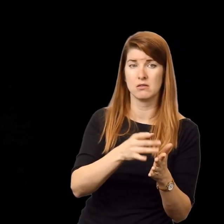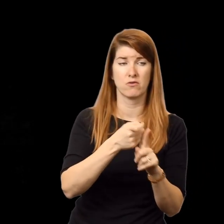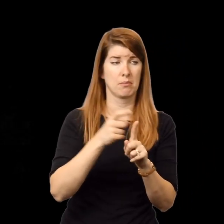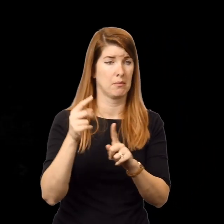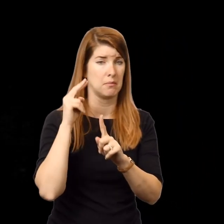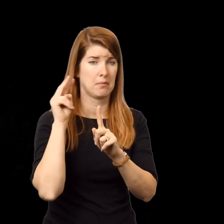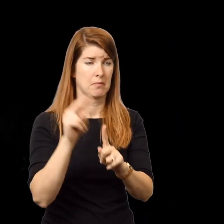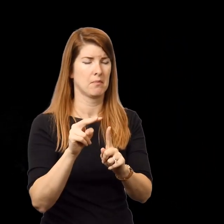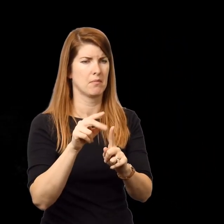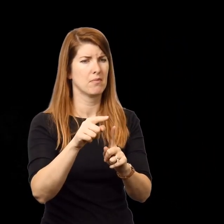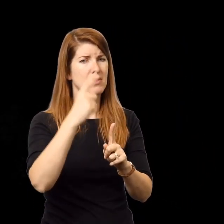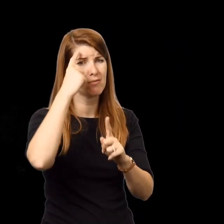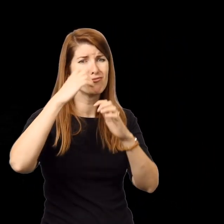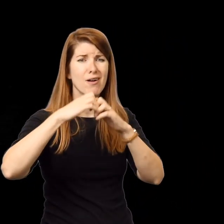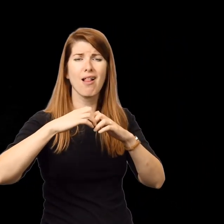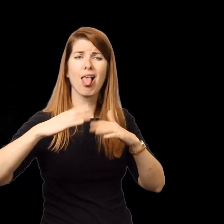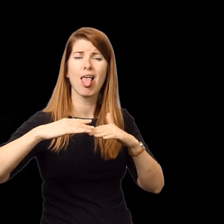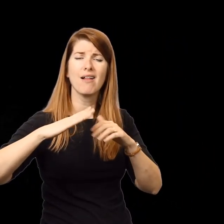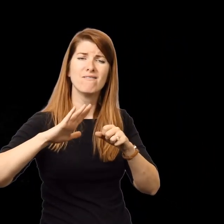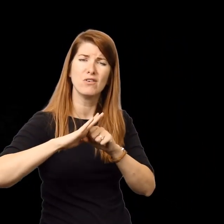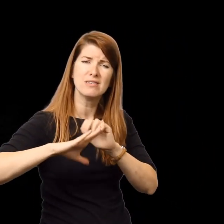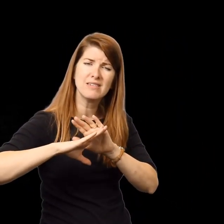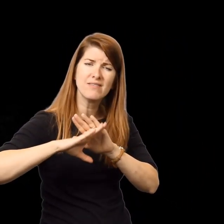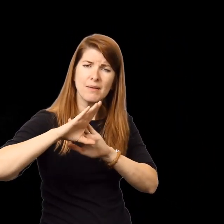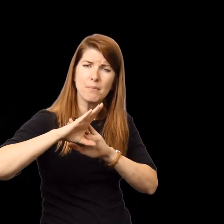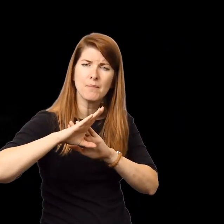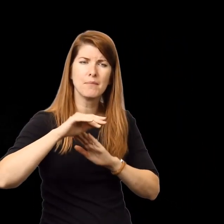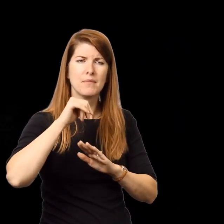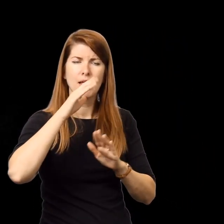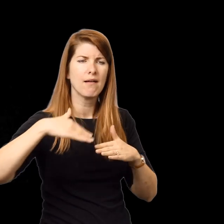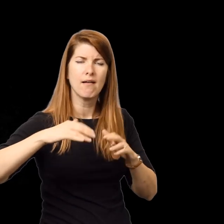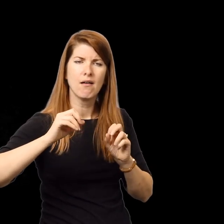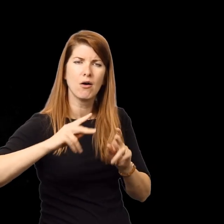From a brain perspective, this brain hasn't developed, hasn't had the opportunity,